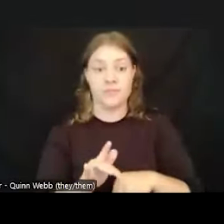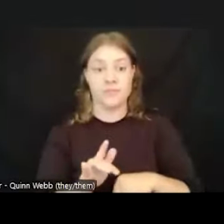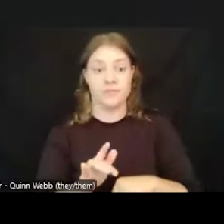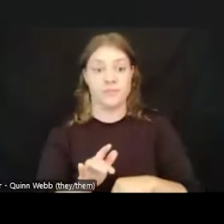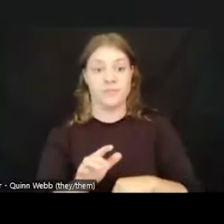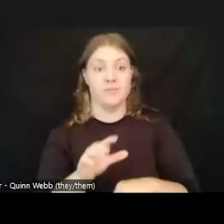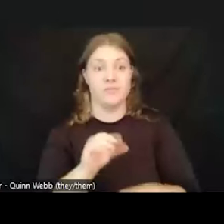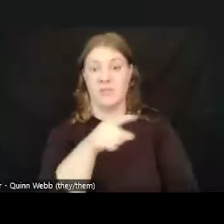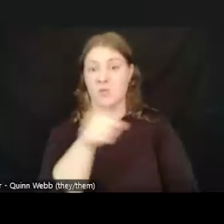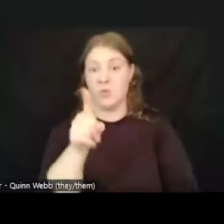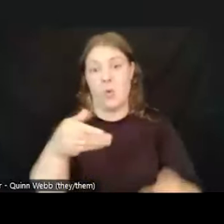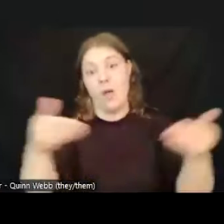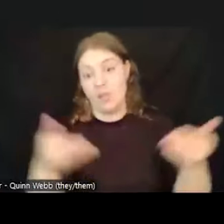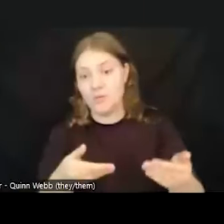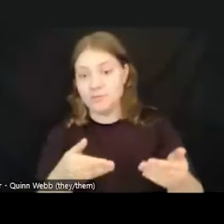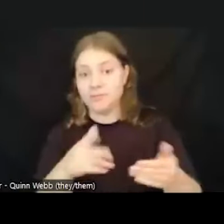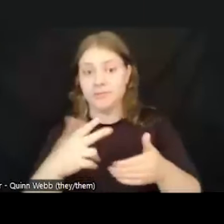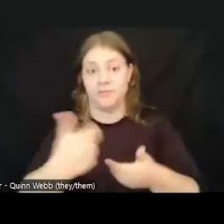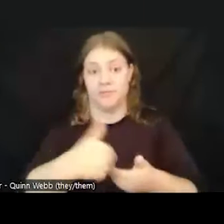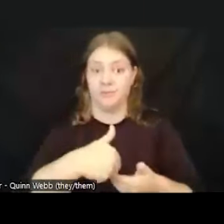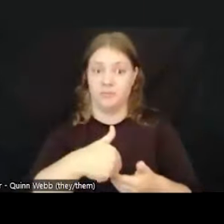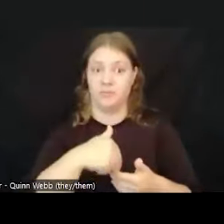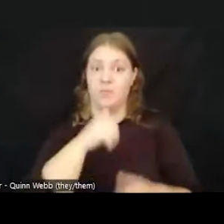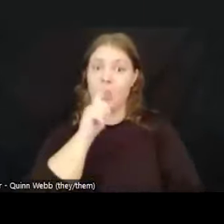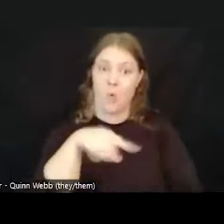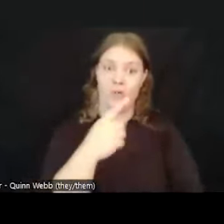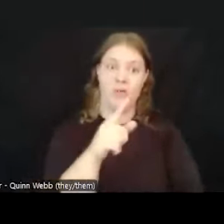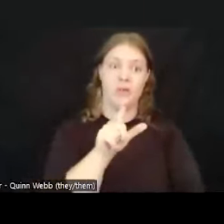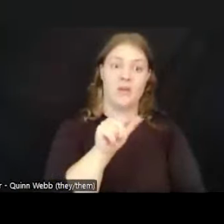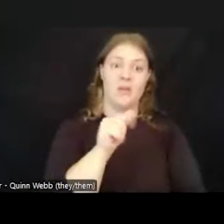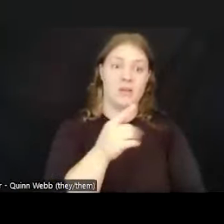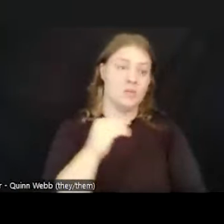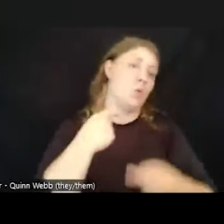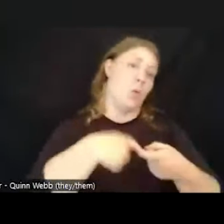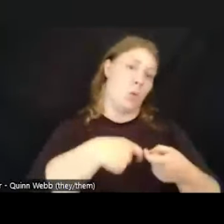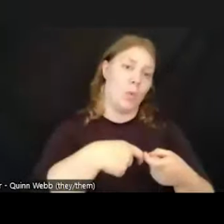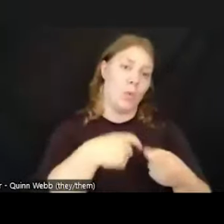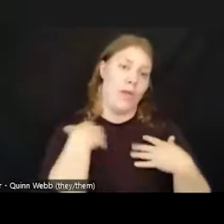welcomed to be a part of not only the Latino Health Coalition but the lionx leaders round